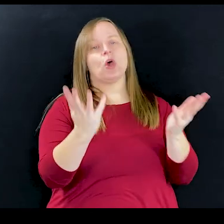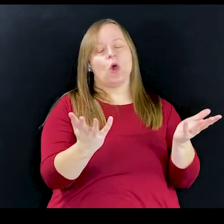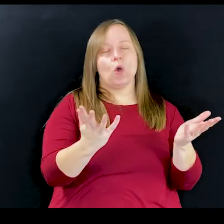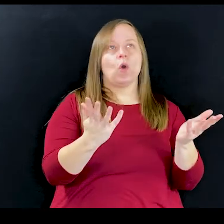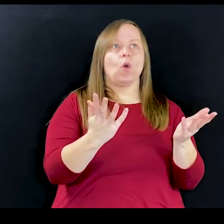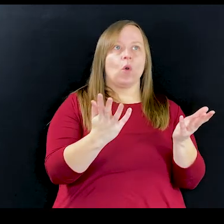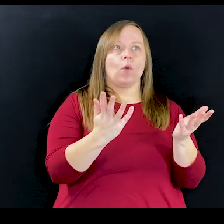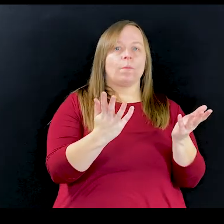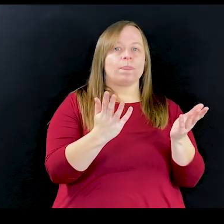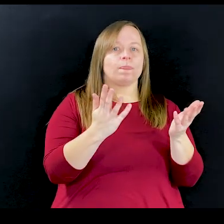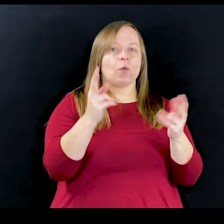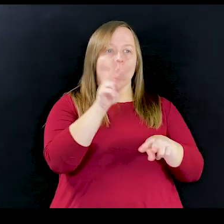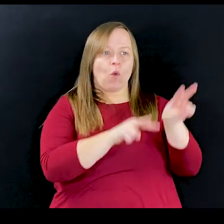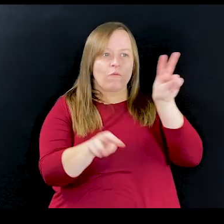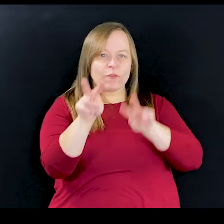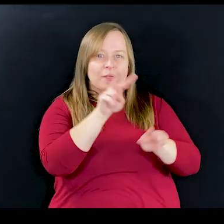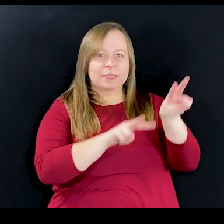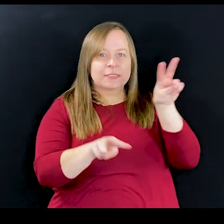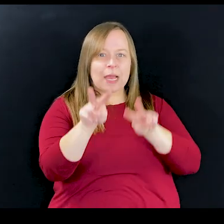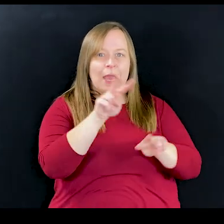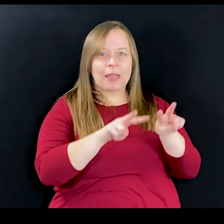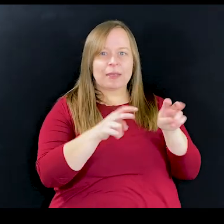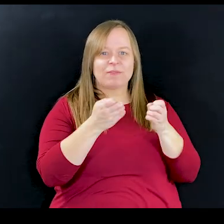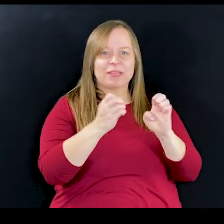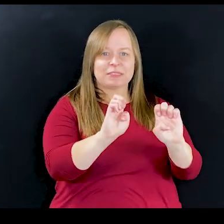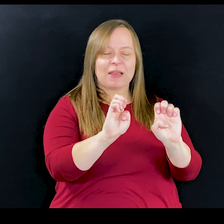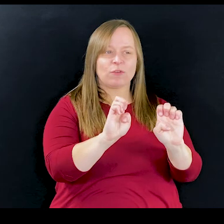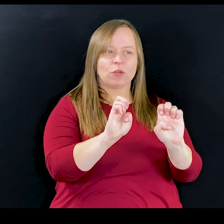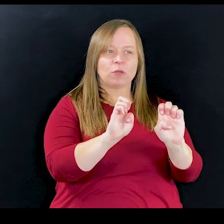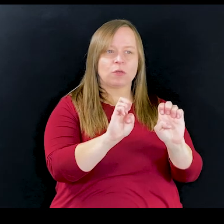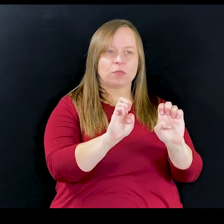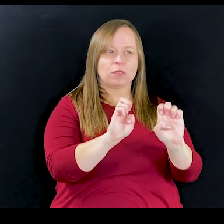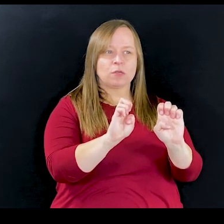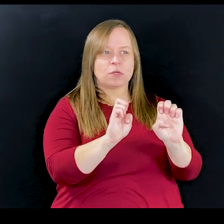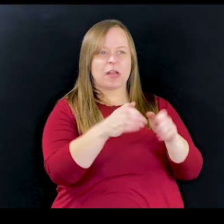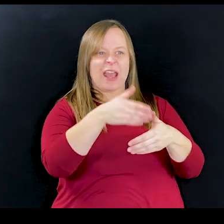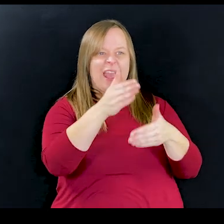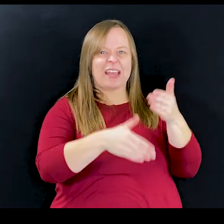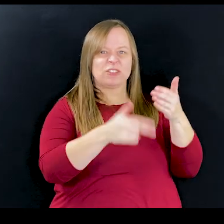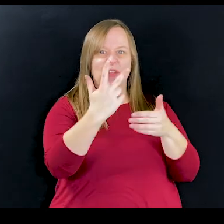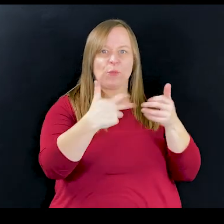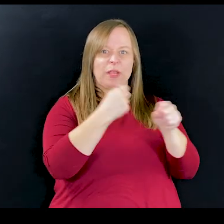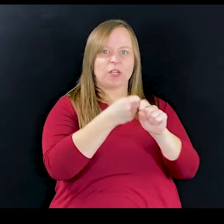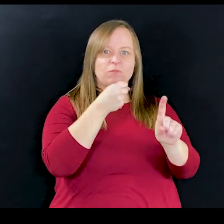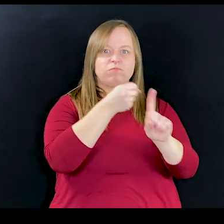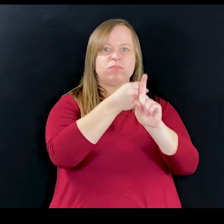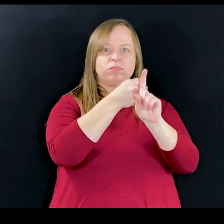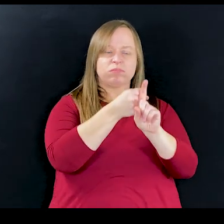So the oversight of this effort is, a lot of it ends at the 3-year mark.